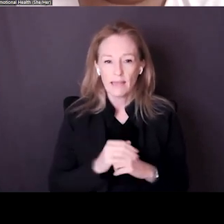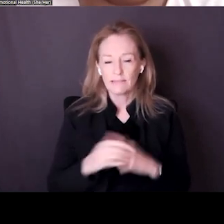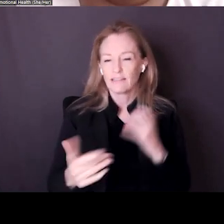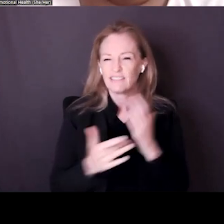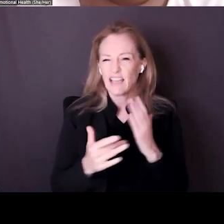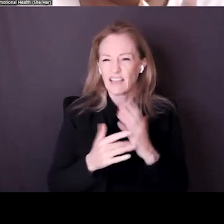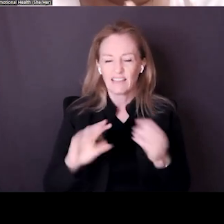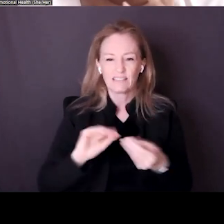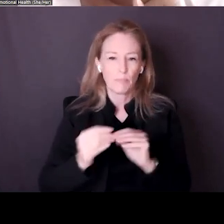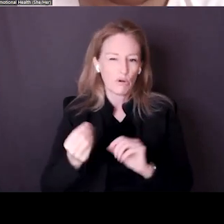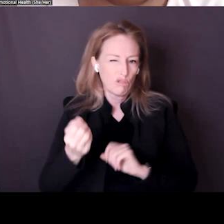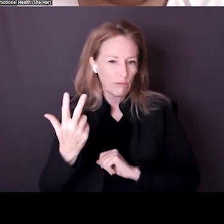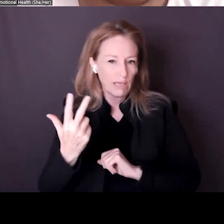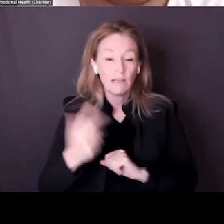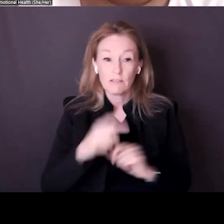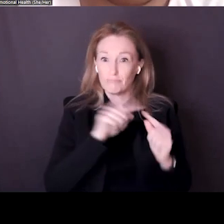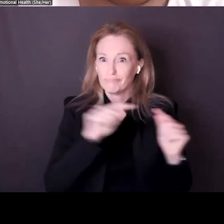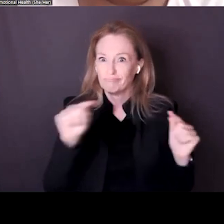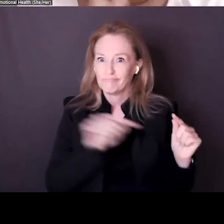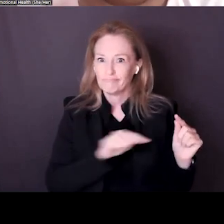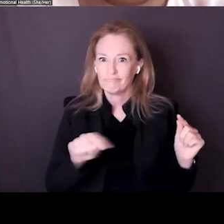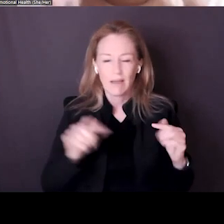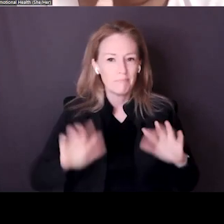WATCH ALL OF THESE ON THE YOUTUBE CHANNEL. THERE ARE OTHER